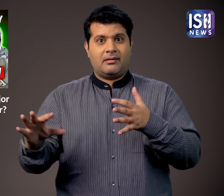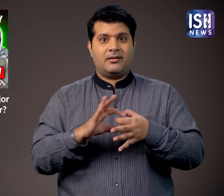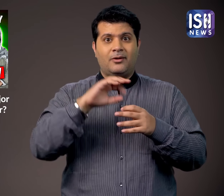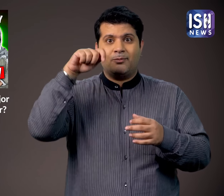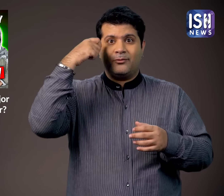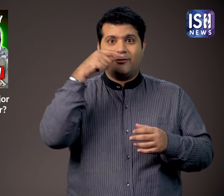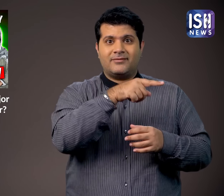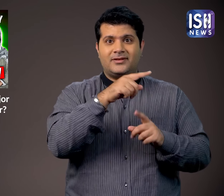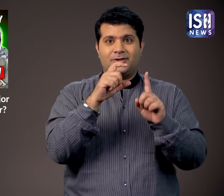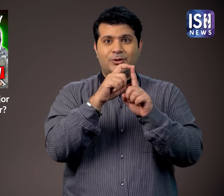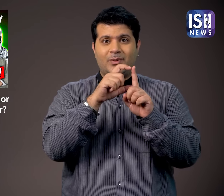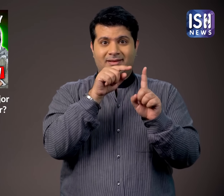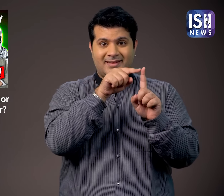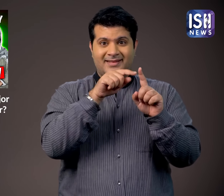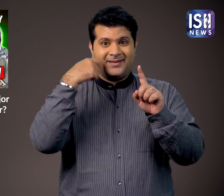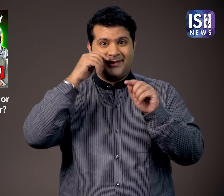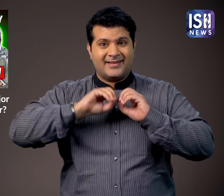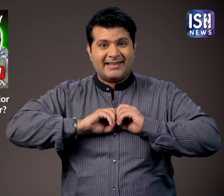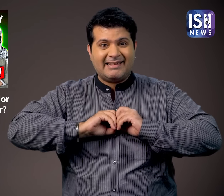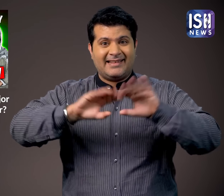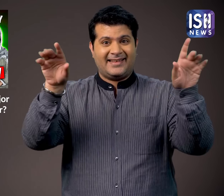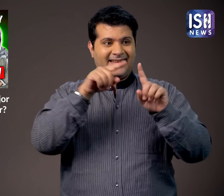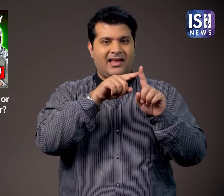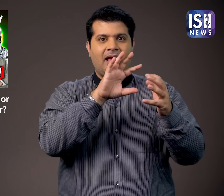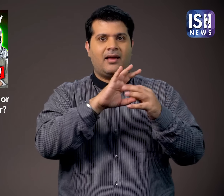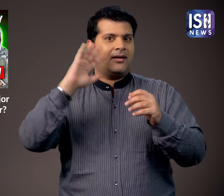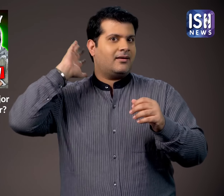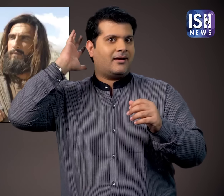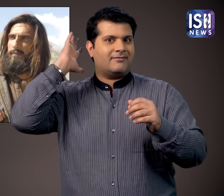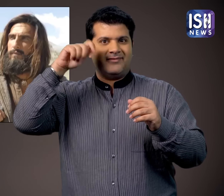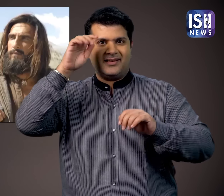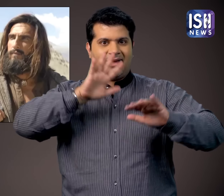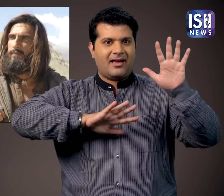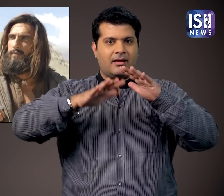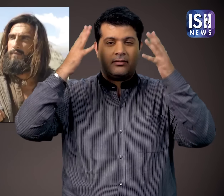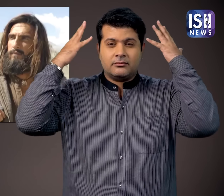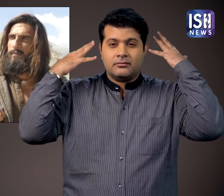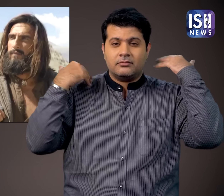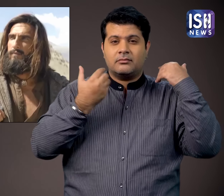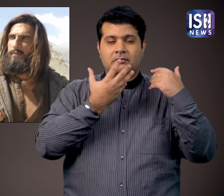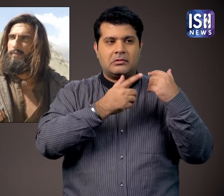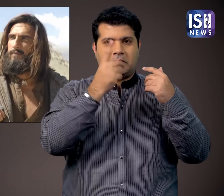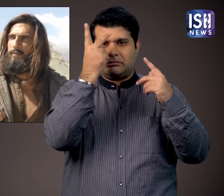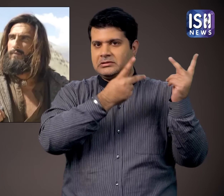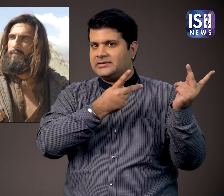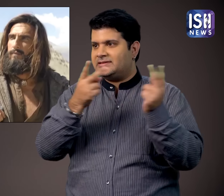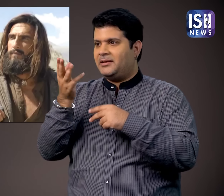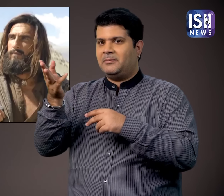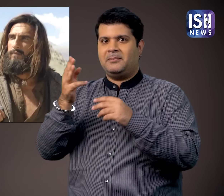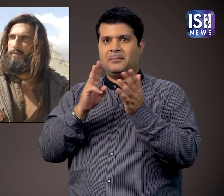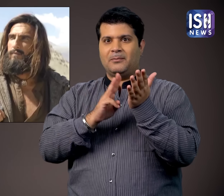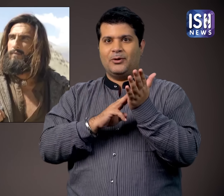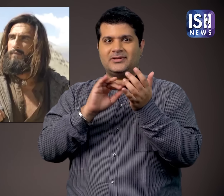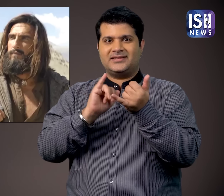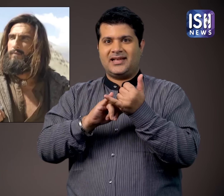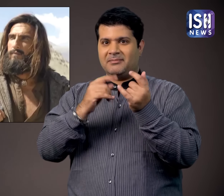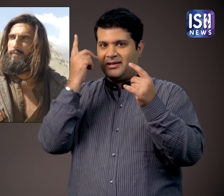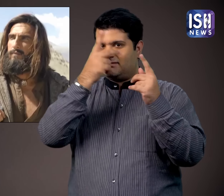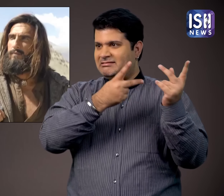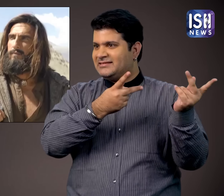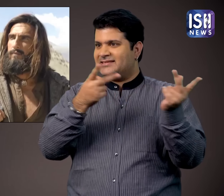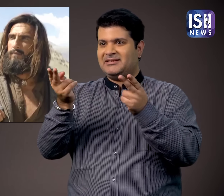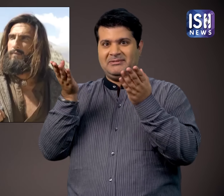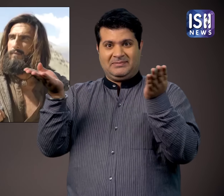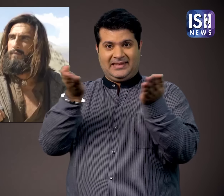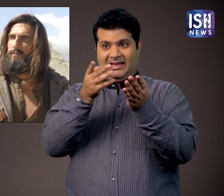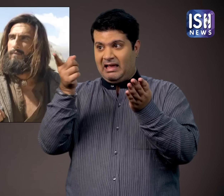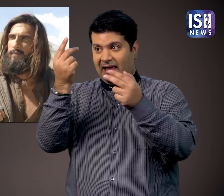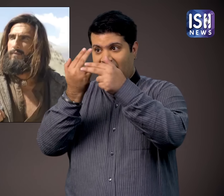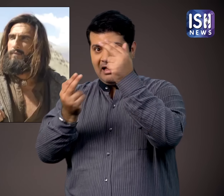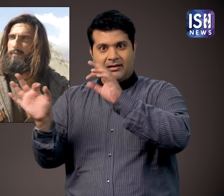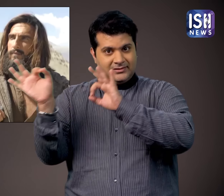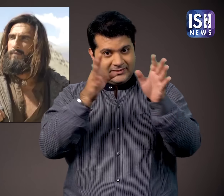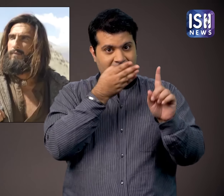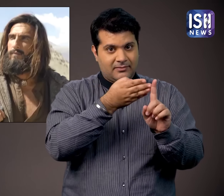When the movie Dhurandhar released, it was being said that Ranveer Singh was playing the role of Major Mohit Sharma.